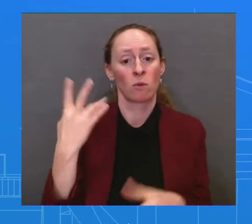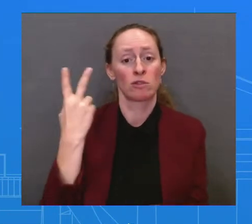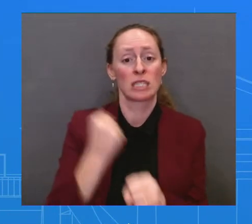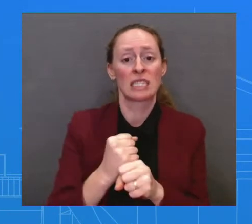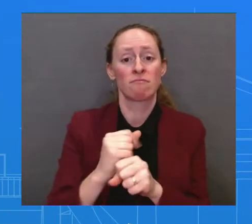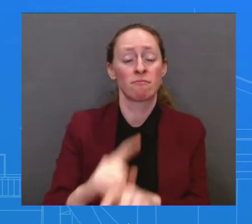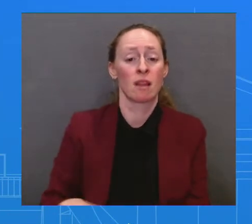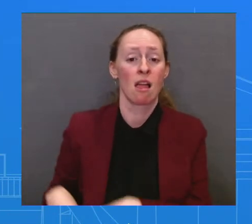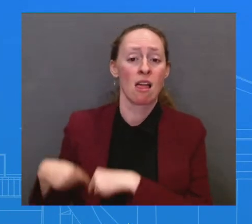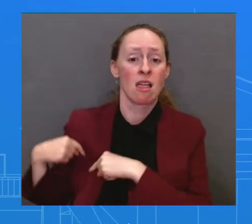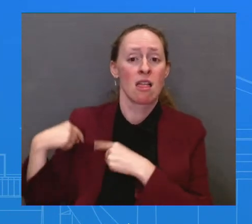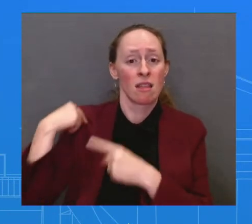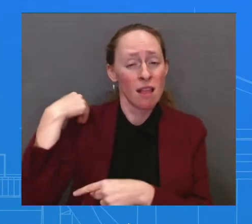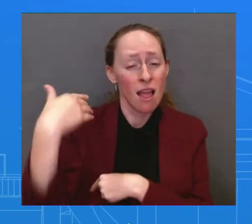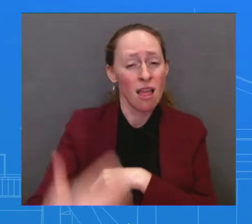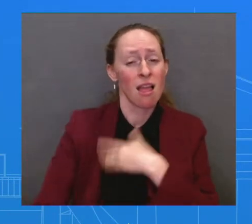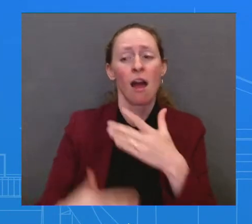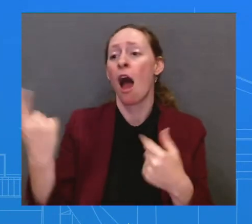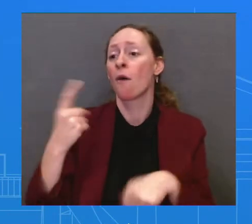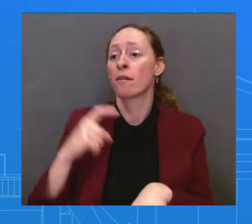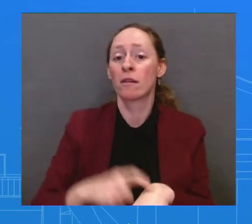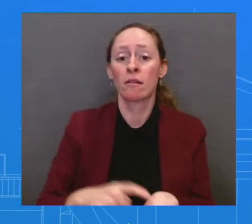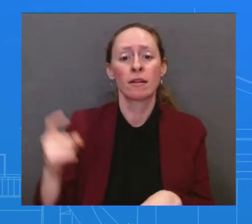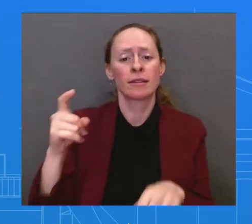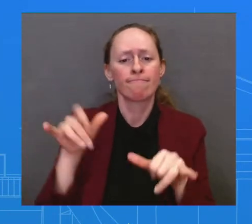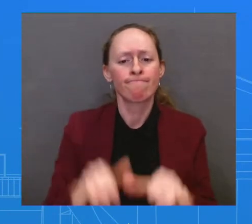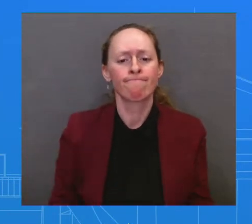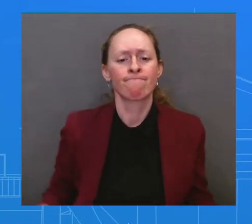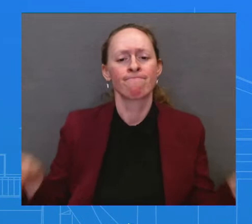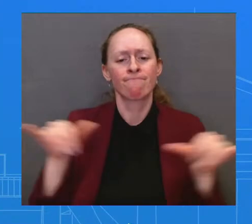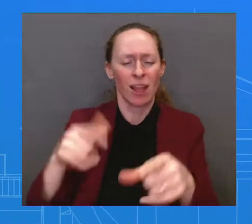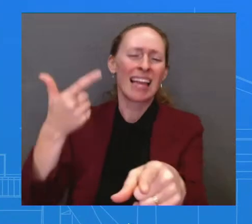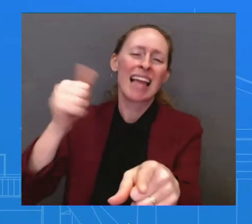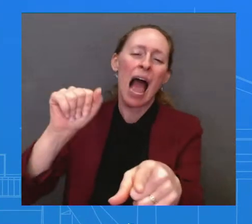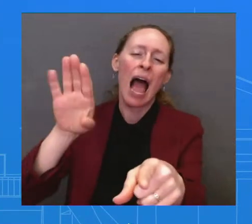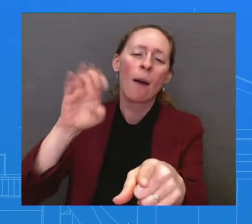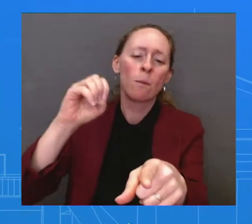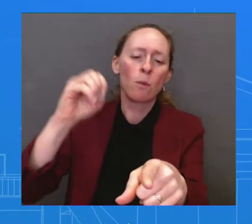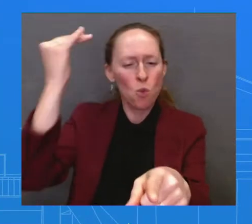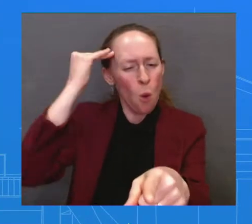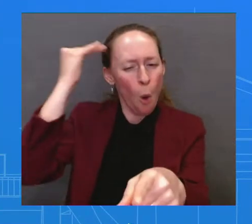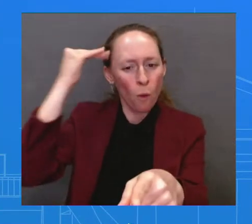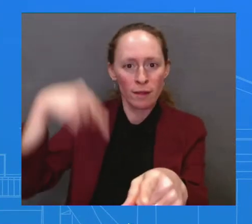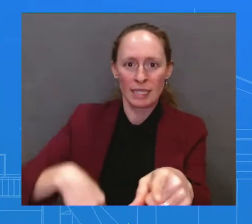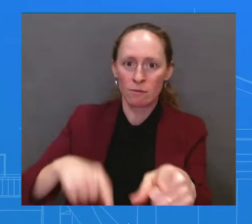I know you follow this very closely -- U.S. sees ebbs and flows of migrants arriving,